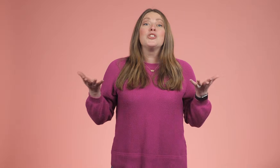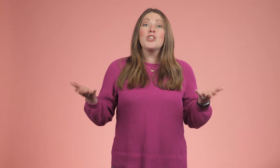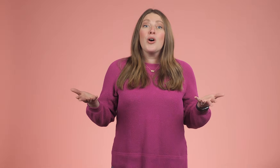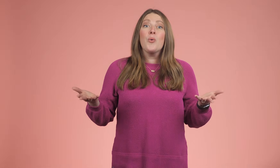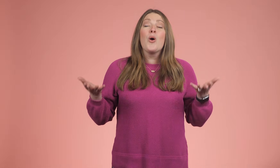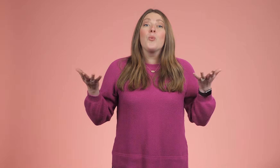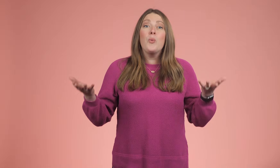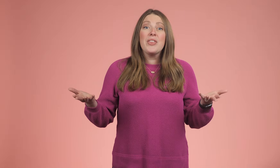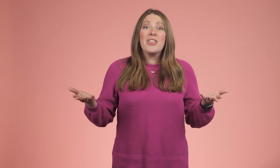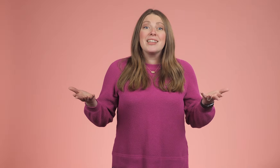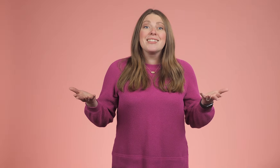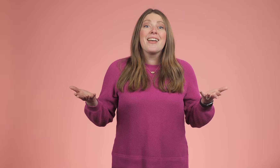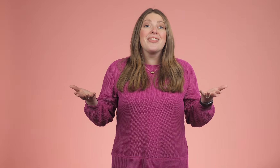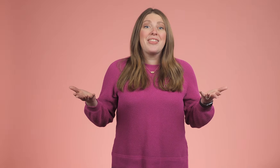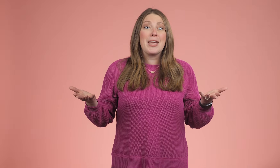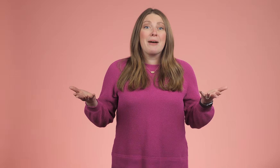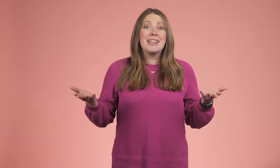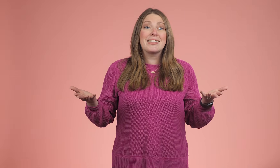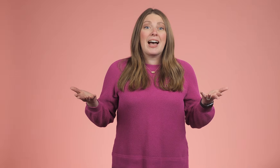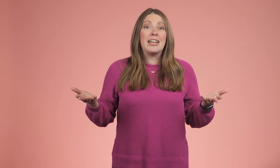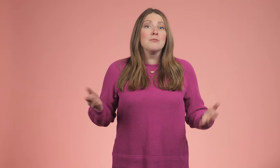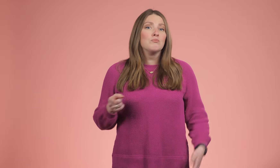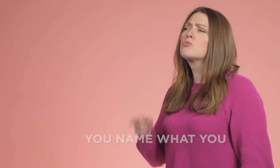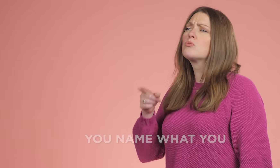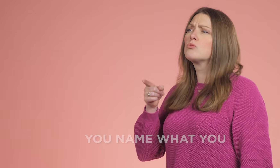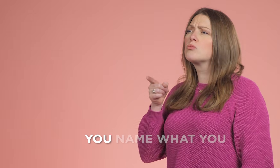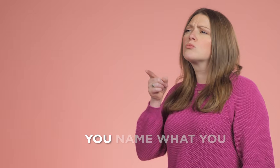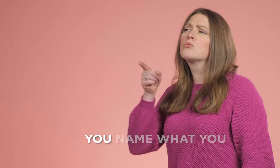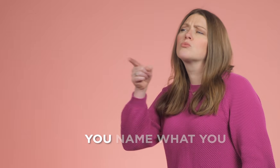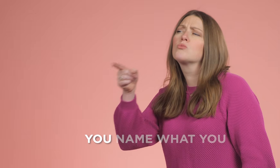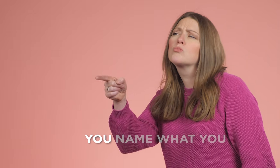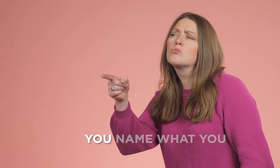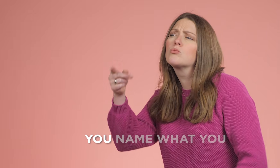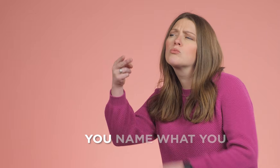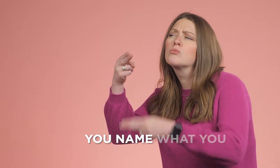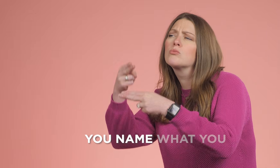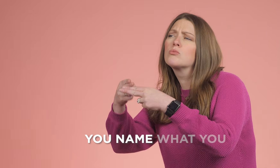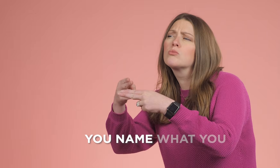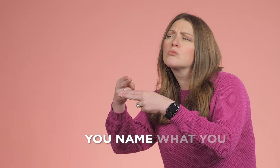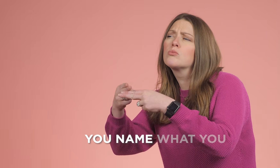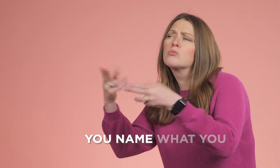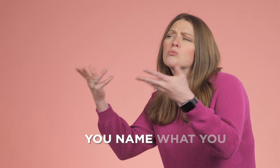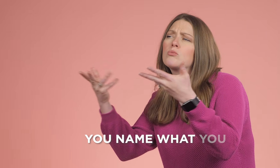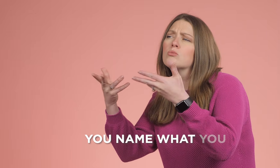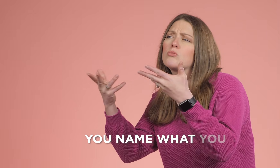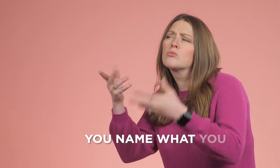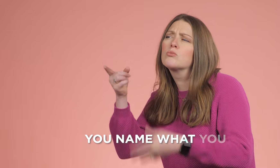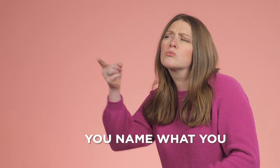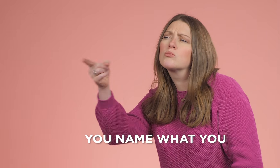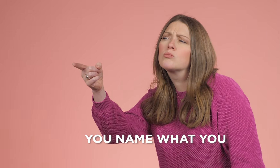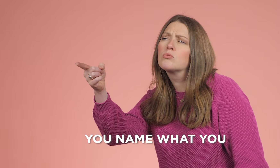So with this, they might sign you name what you?